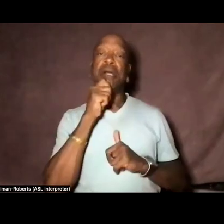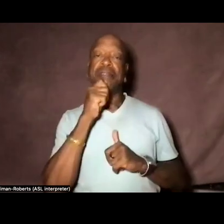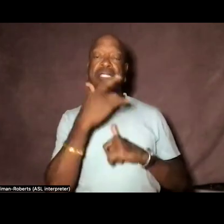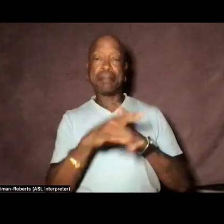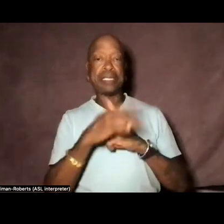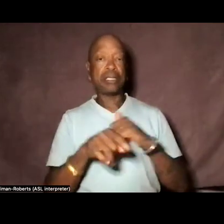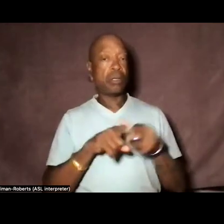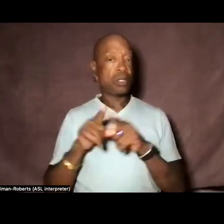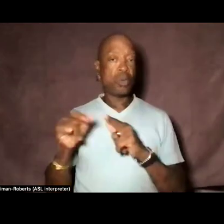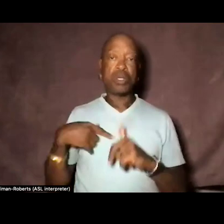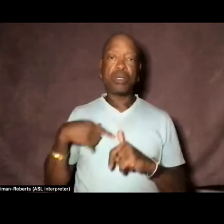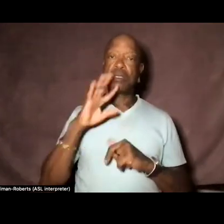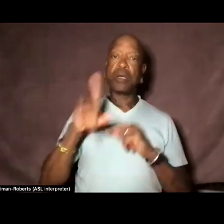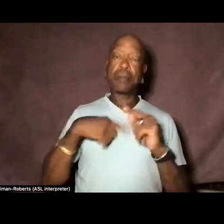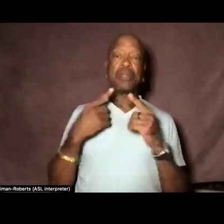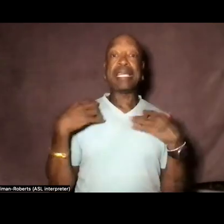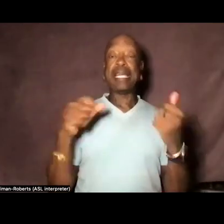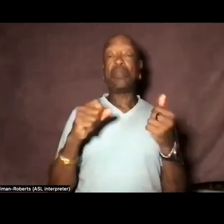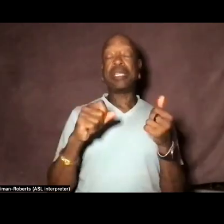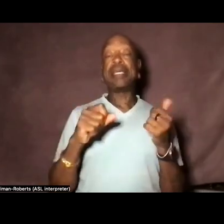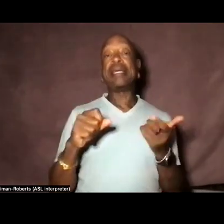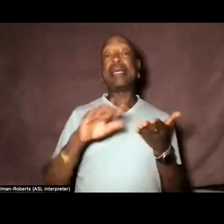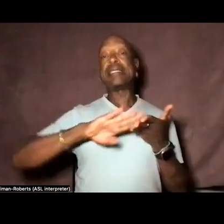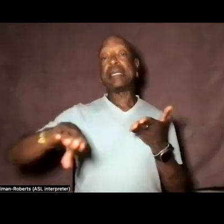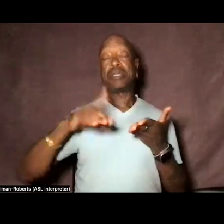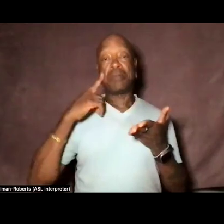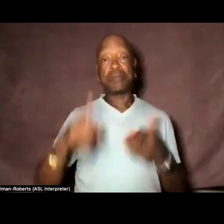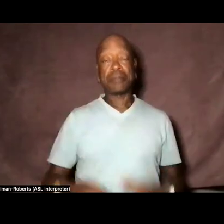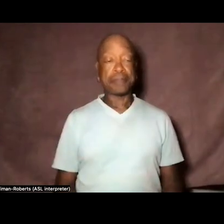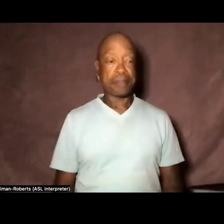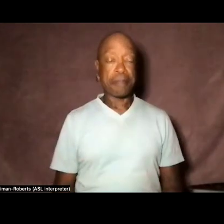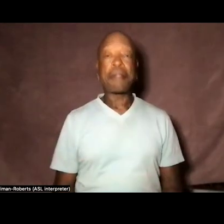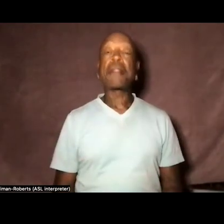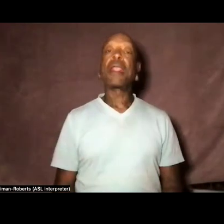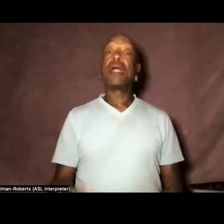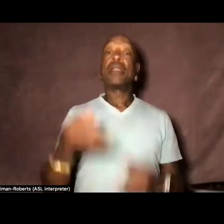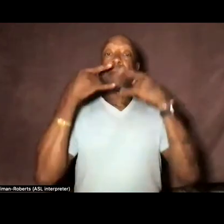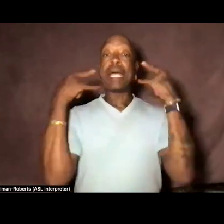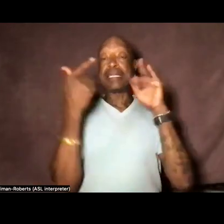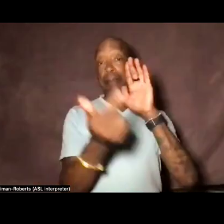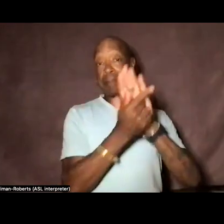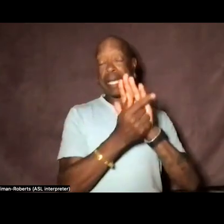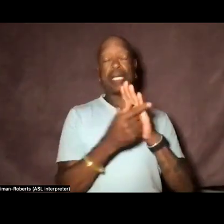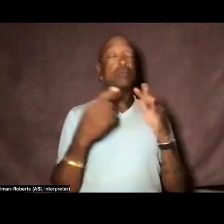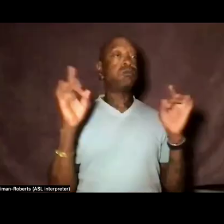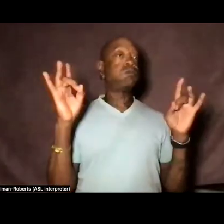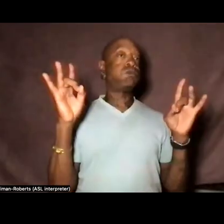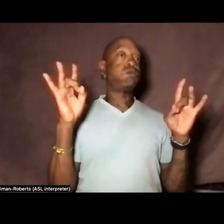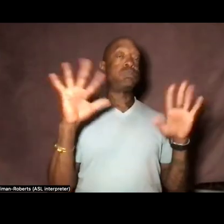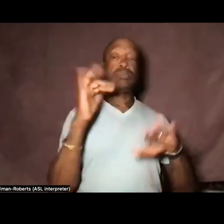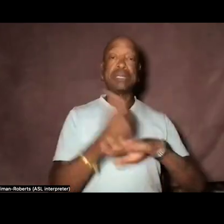the health exemption with you this mask ban set a terrible precedent the health and safety safety